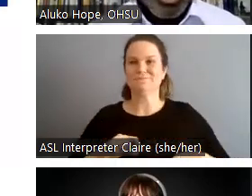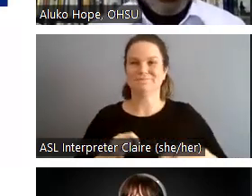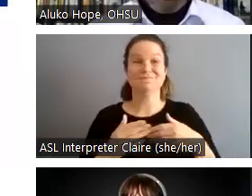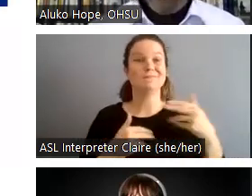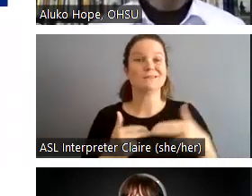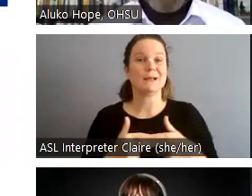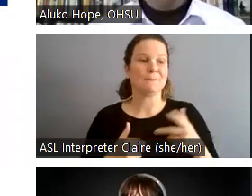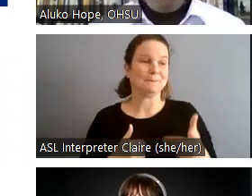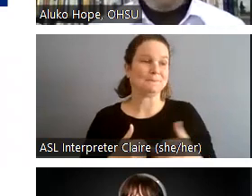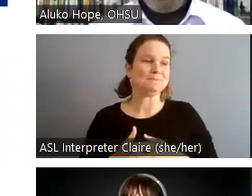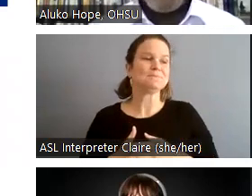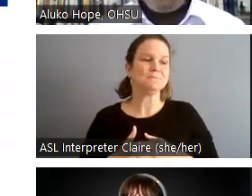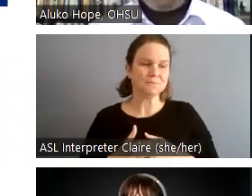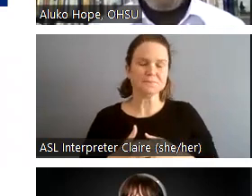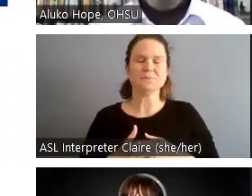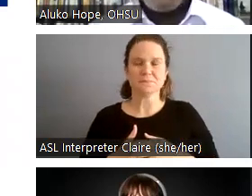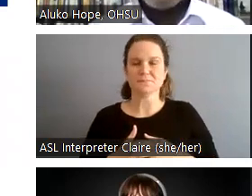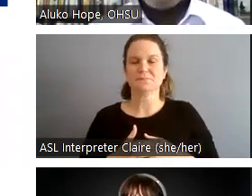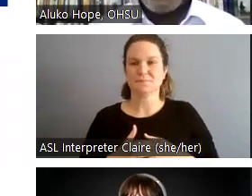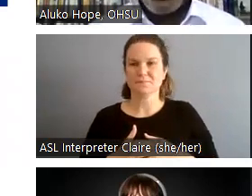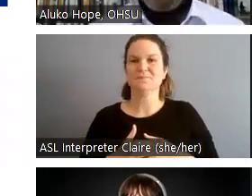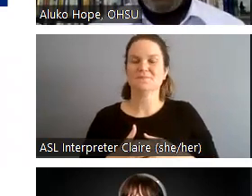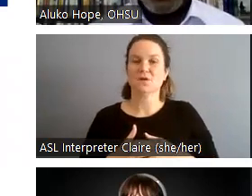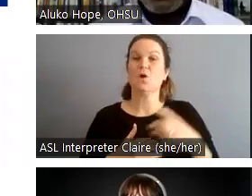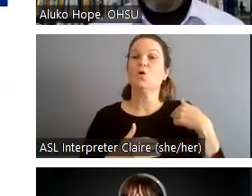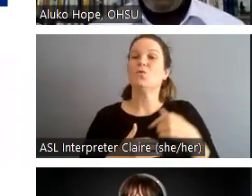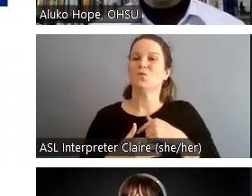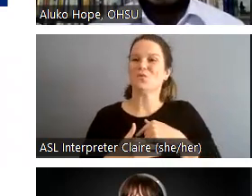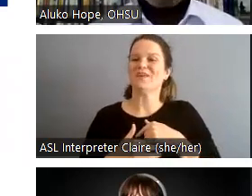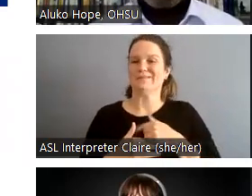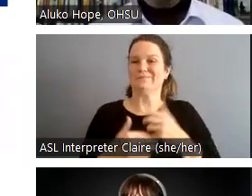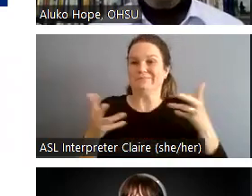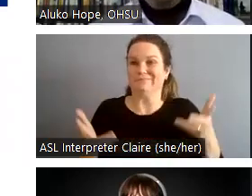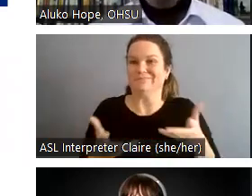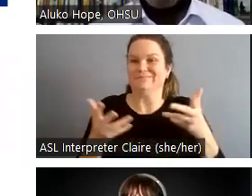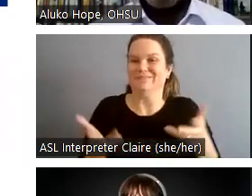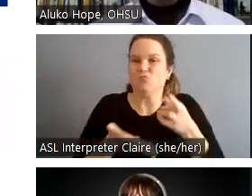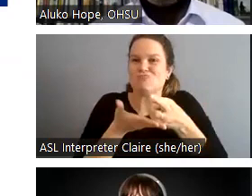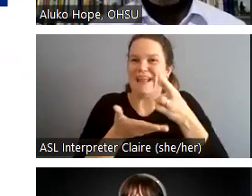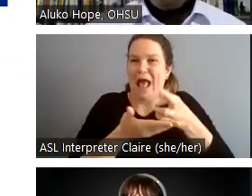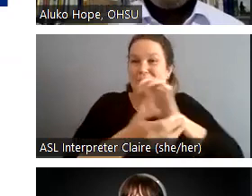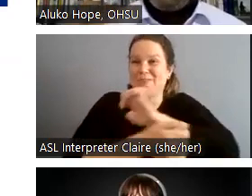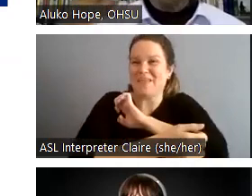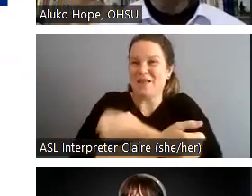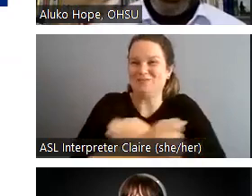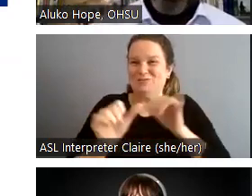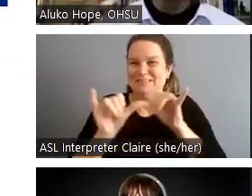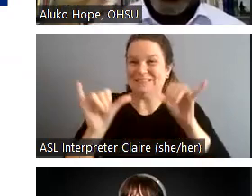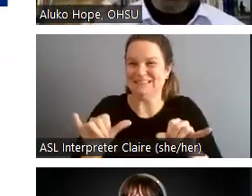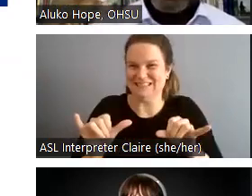And so, a lot of what we spend time doing is rehabilitating that energy system. I think, as a principle, what we want to do